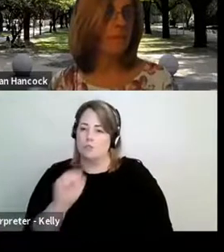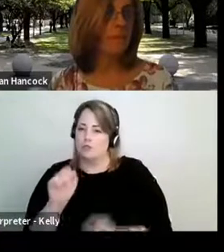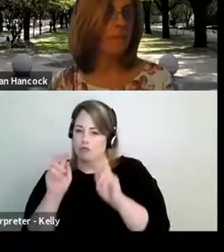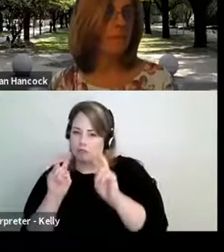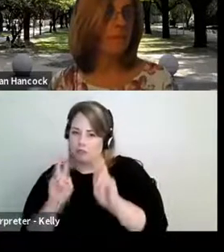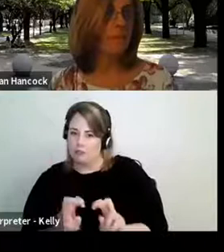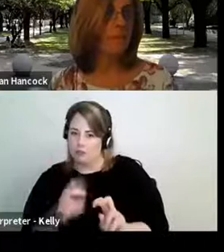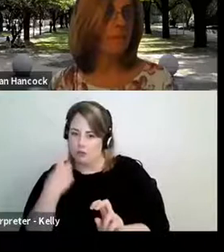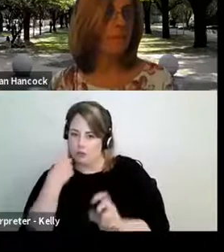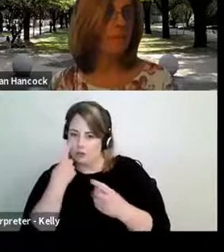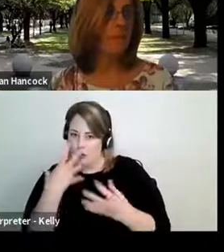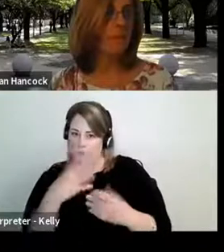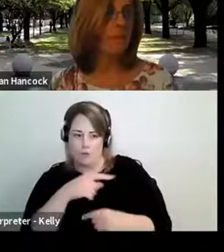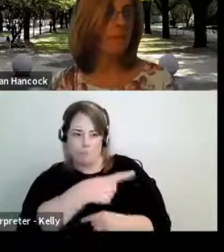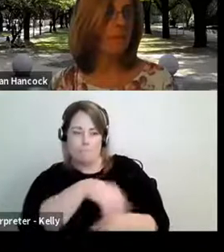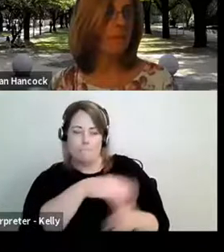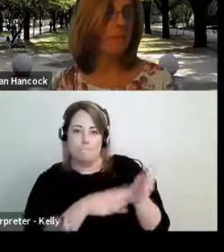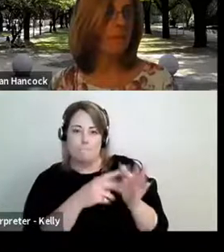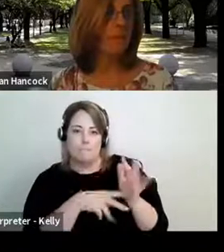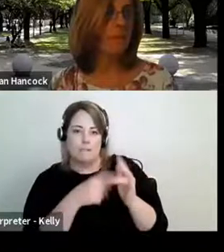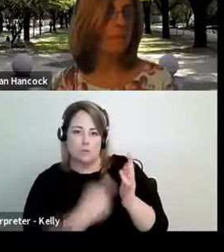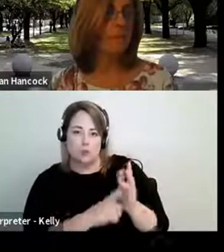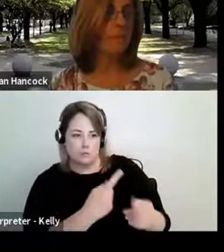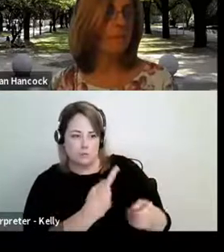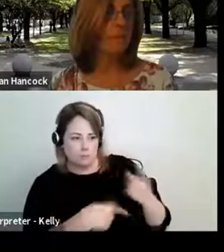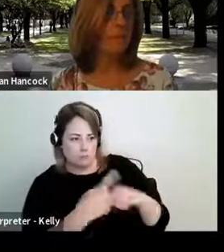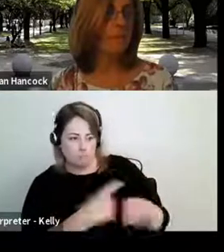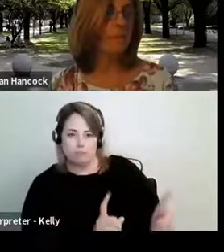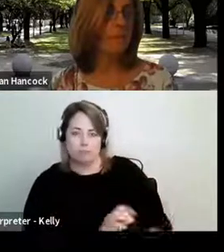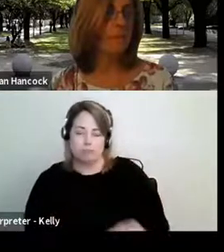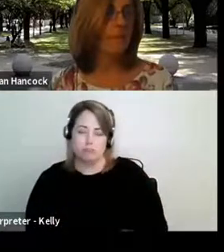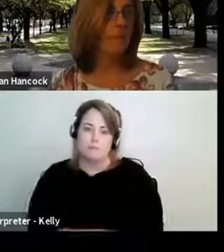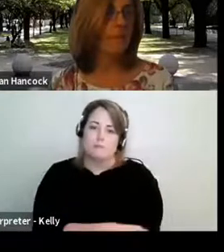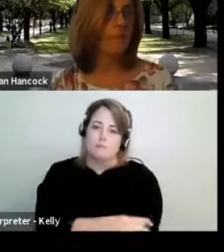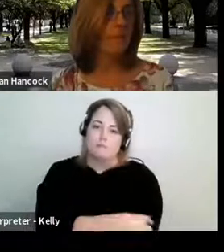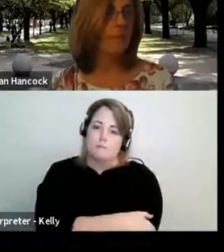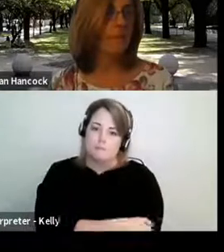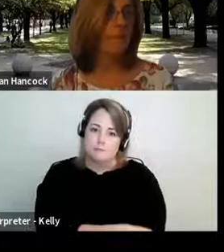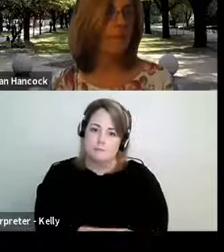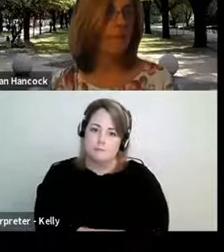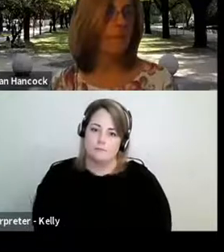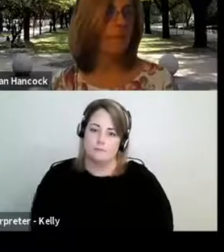from your mentors? What's that indicating? JASMINE: Well, the - the autism, as you have said,